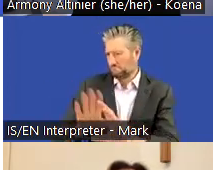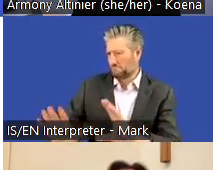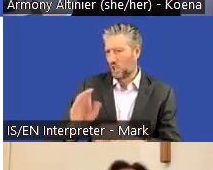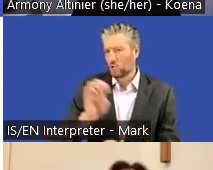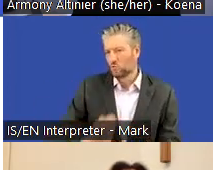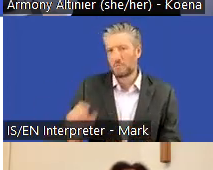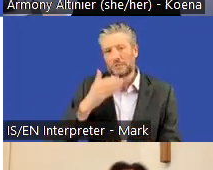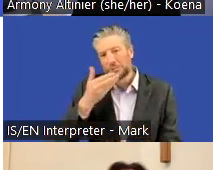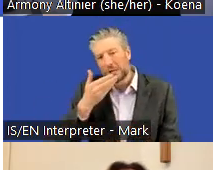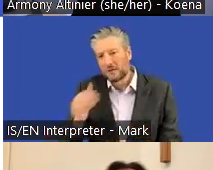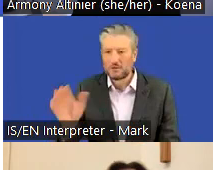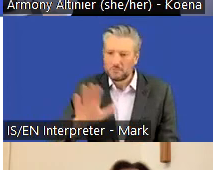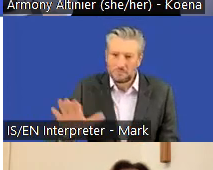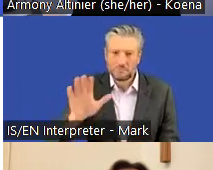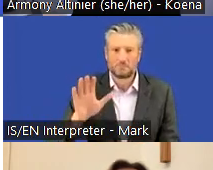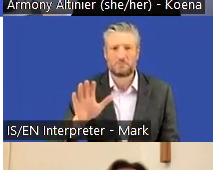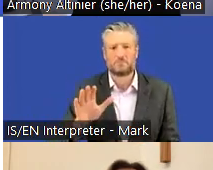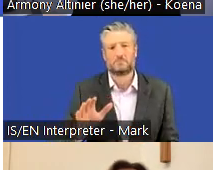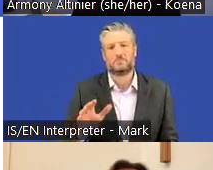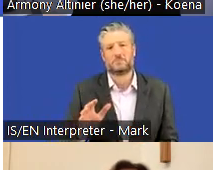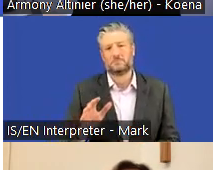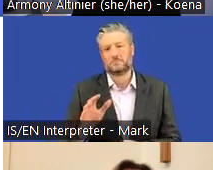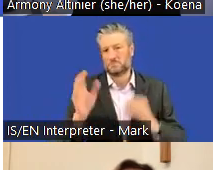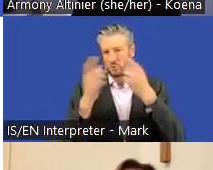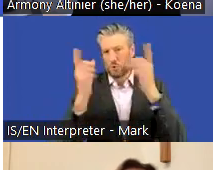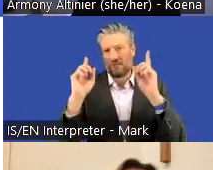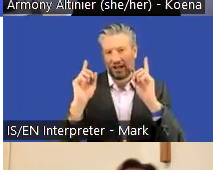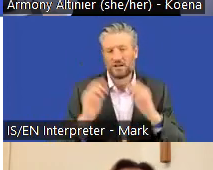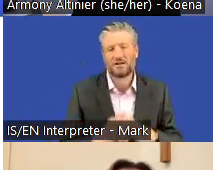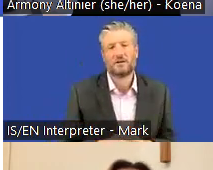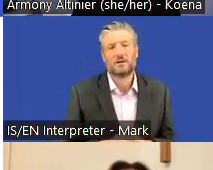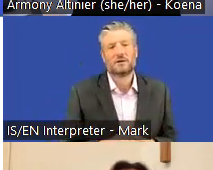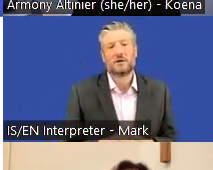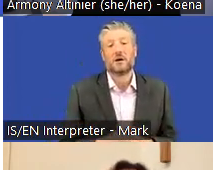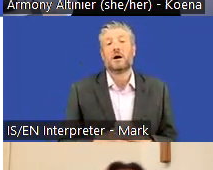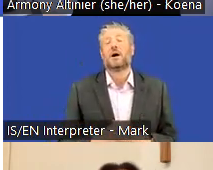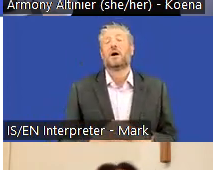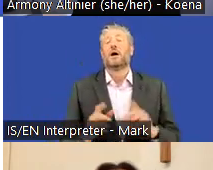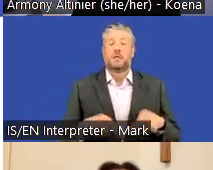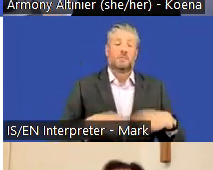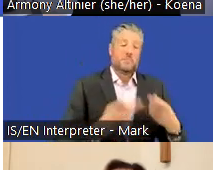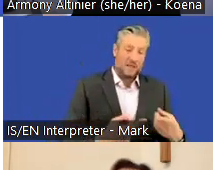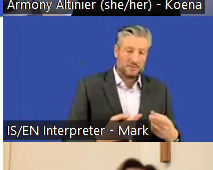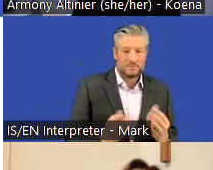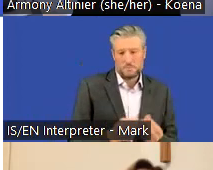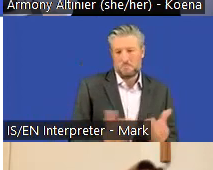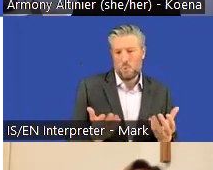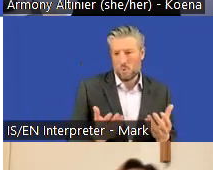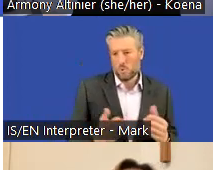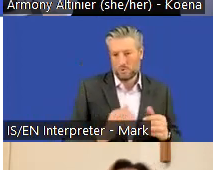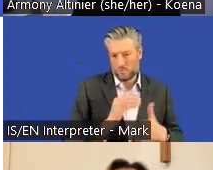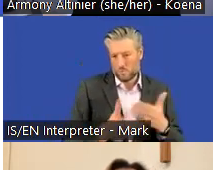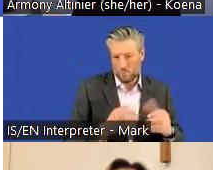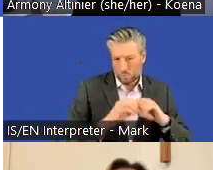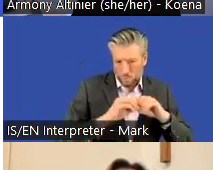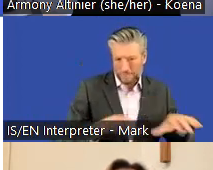And we'll get back with news updates and big events.